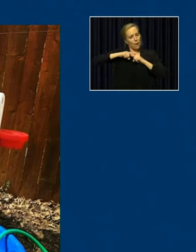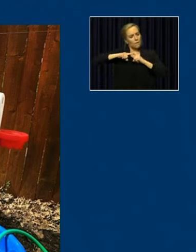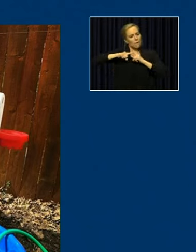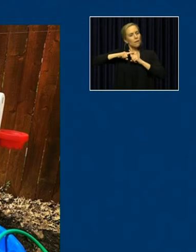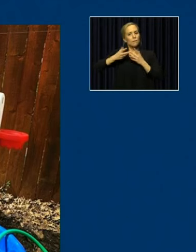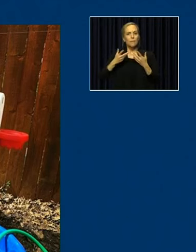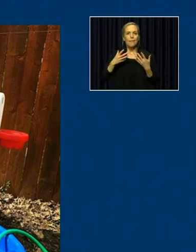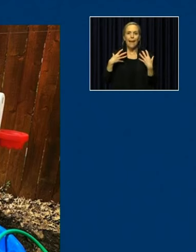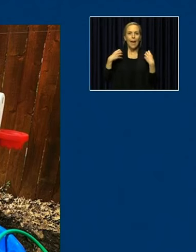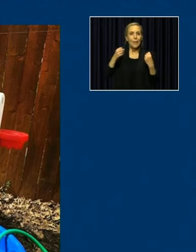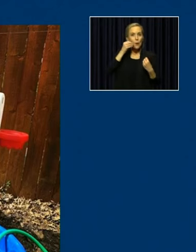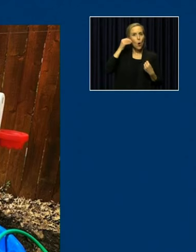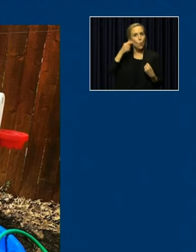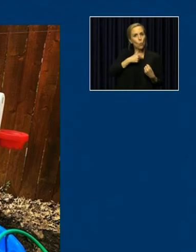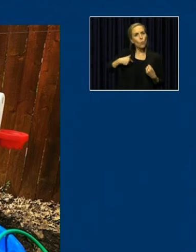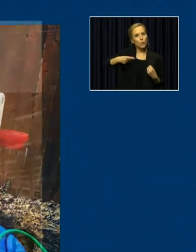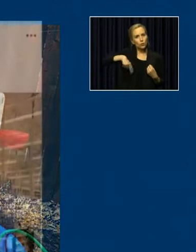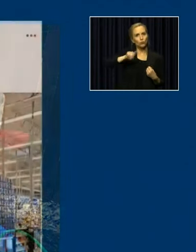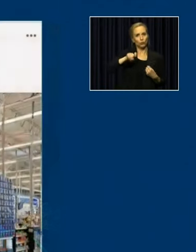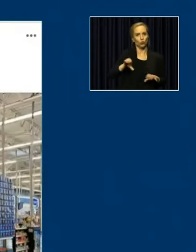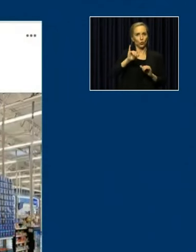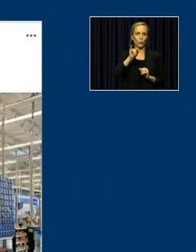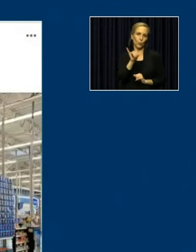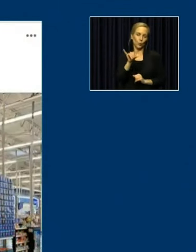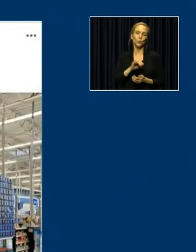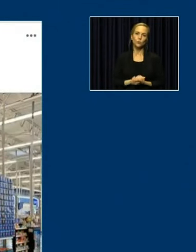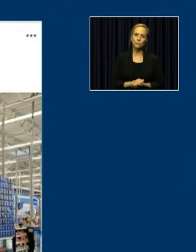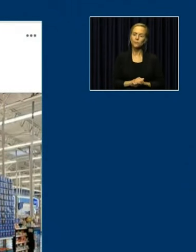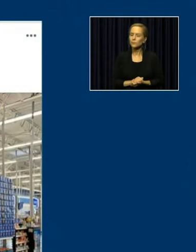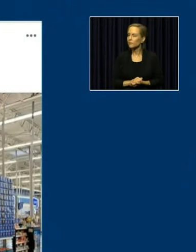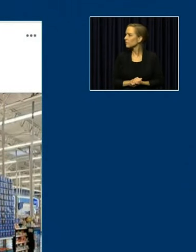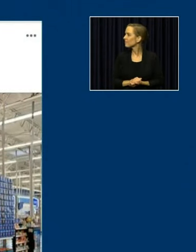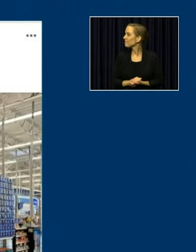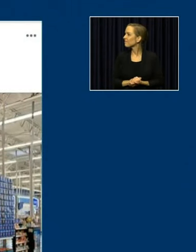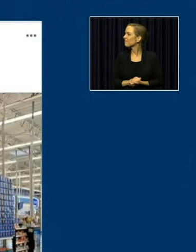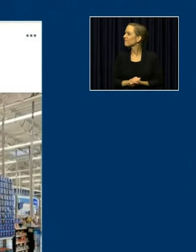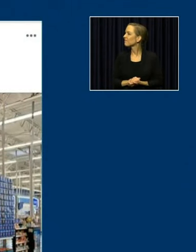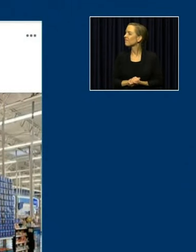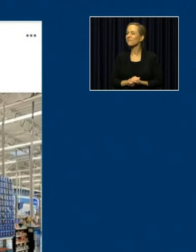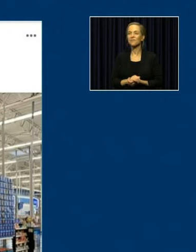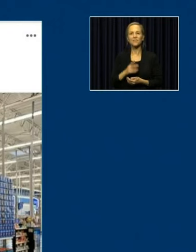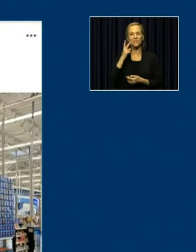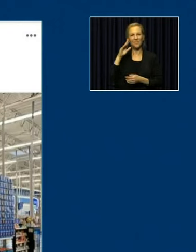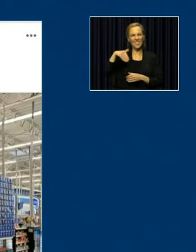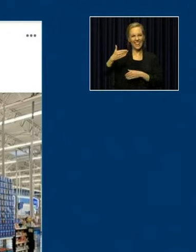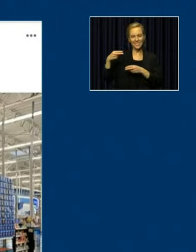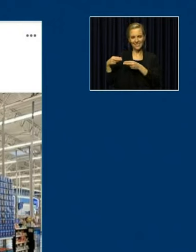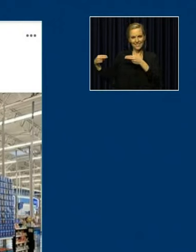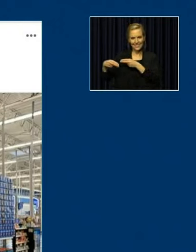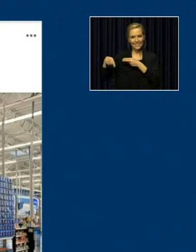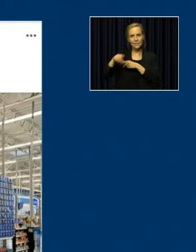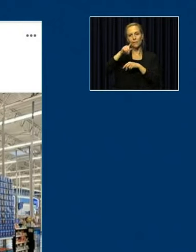ABOUT UNEMPLOYMENT INSURANCE. I ENCOURAGE YOU TO VISIT